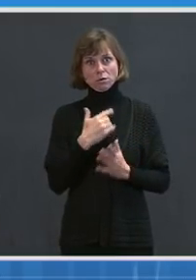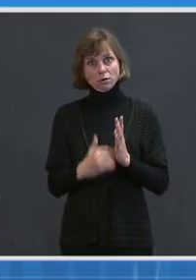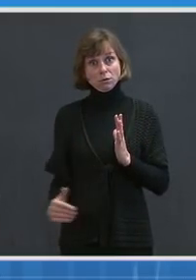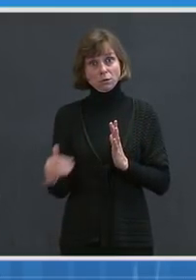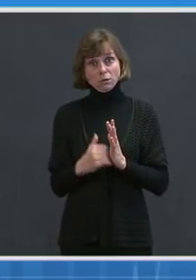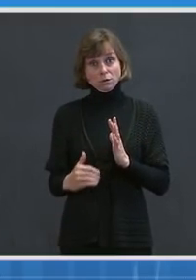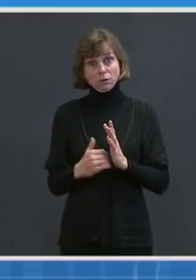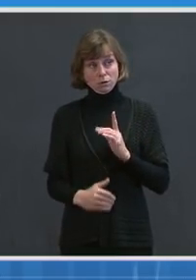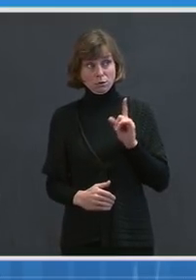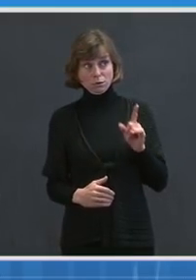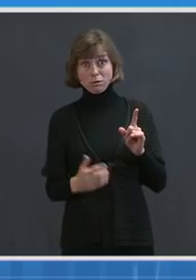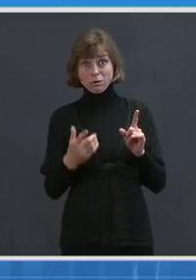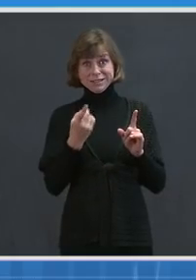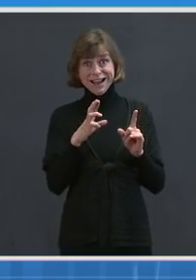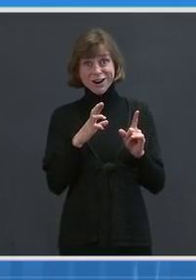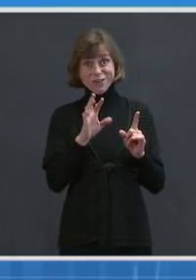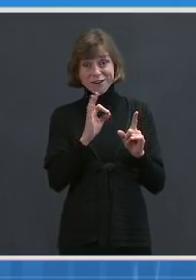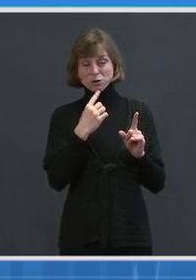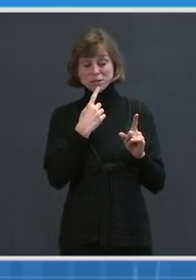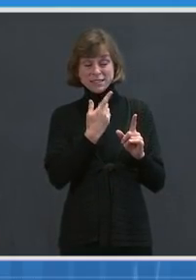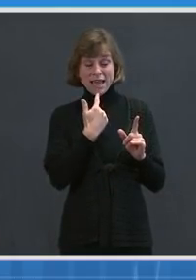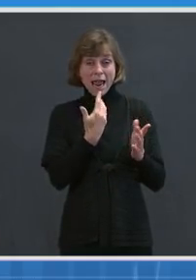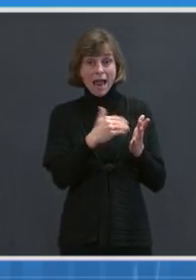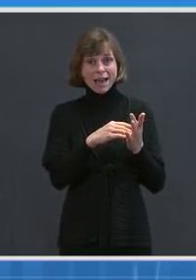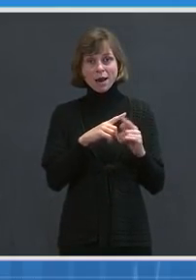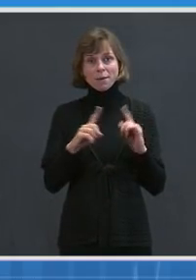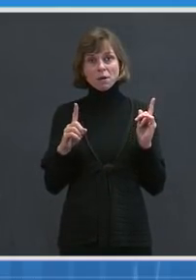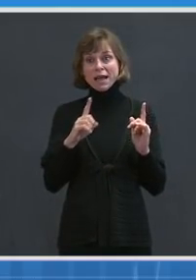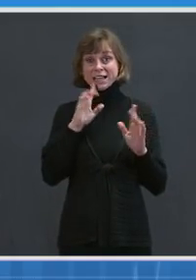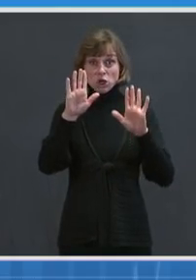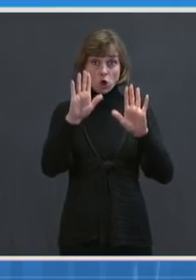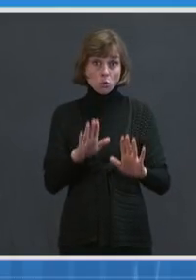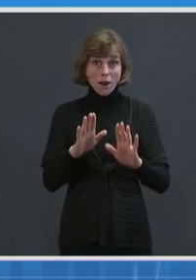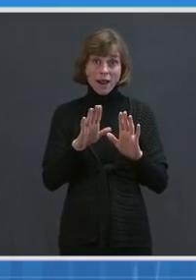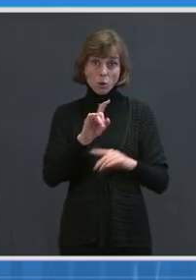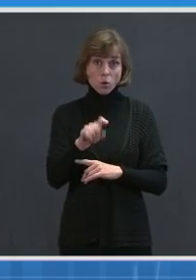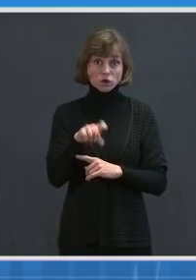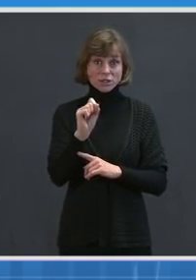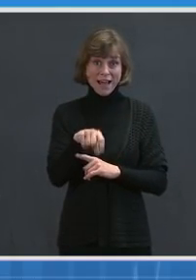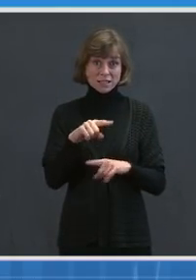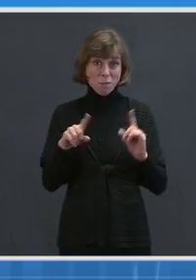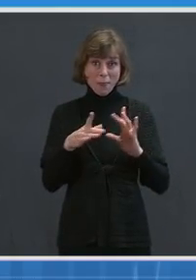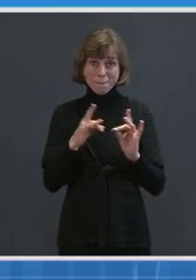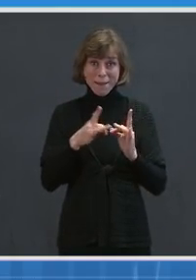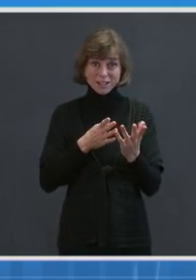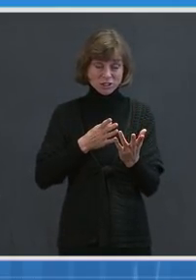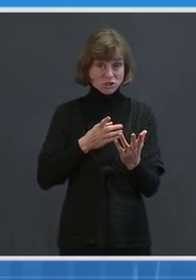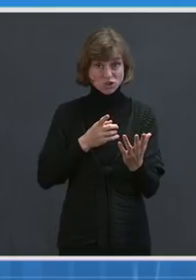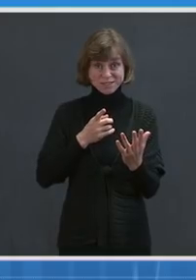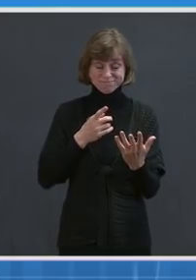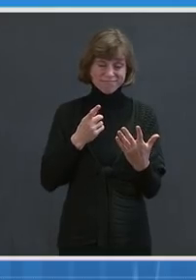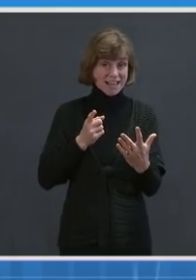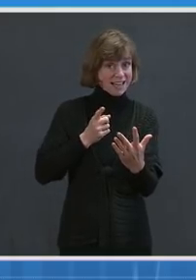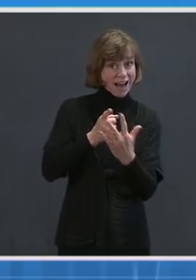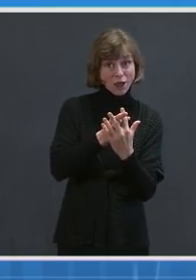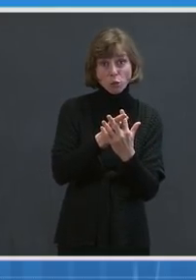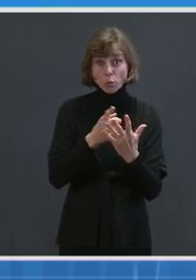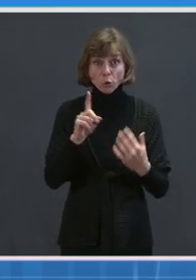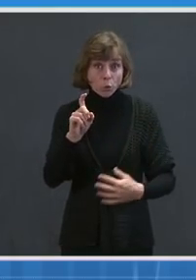I will tell you that it's a great question, but the message is getting through. Dr. Fauci: Yeah, Andy. I -- we've got to get away from this issue